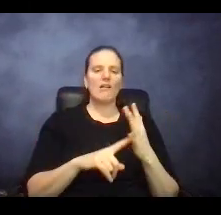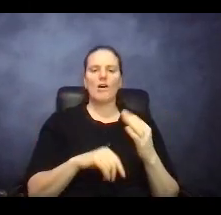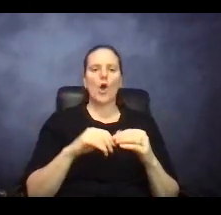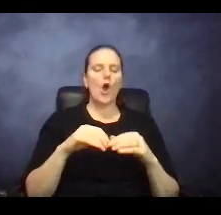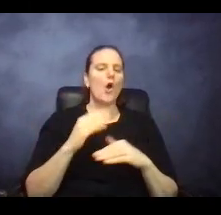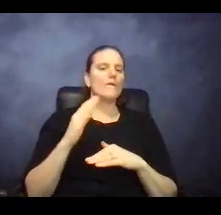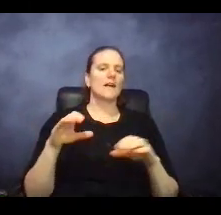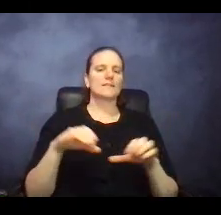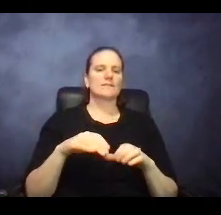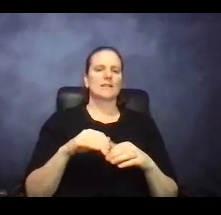That's probably not the answer you're looking for, but